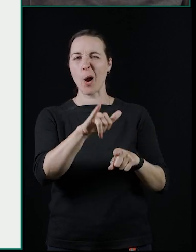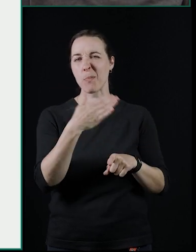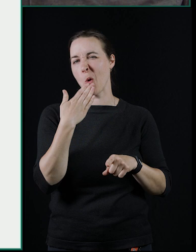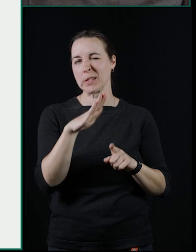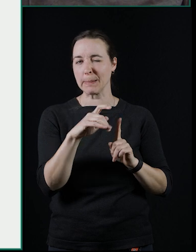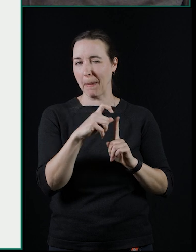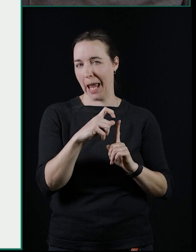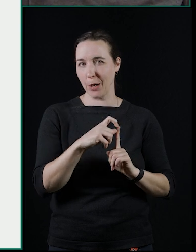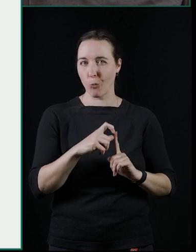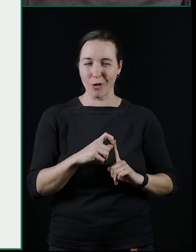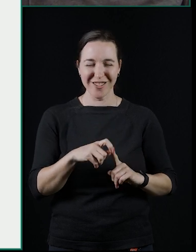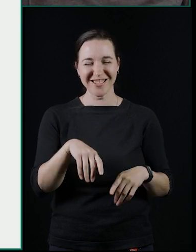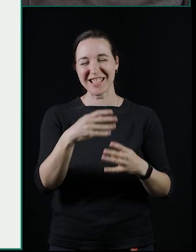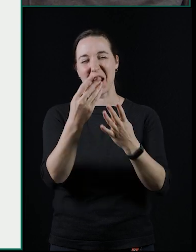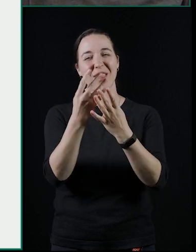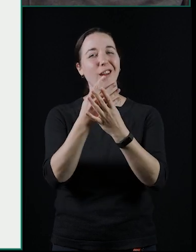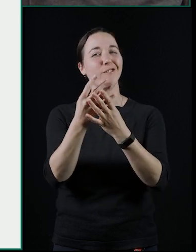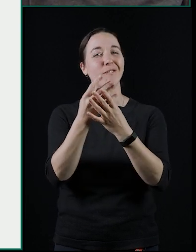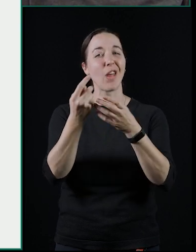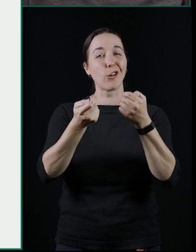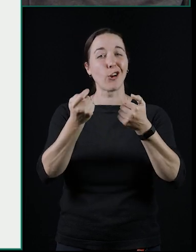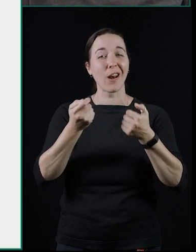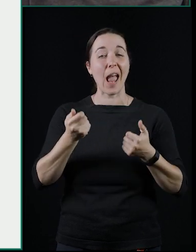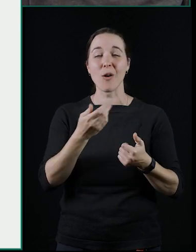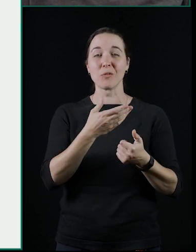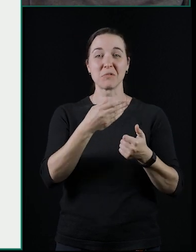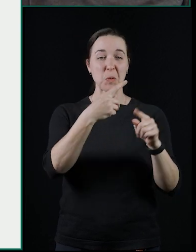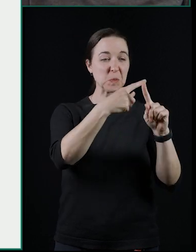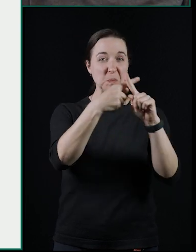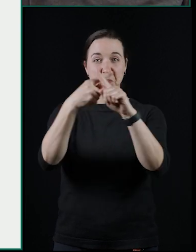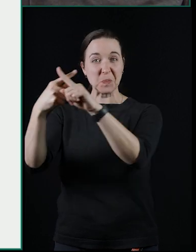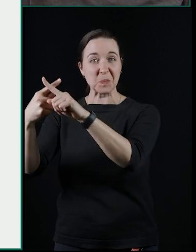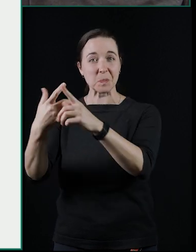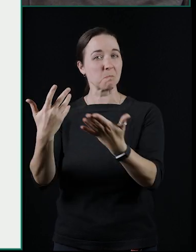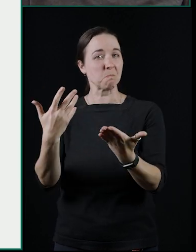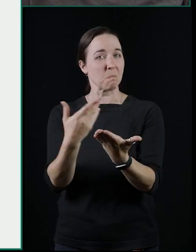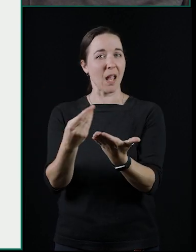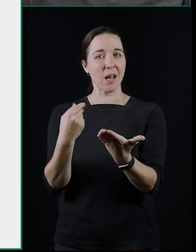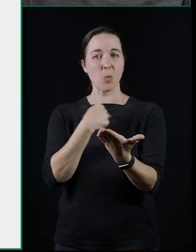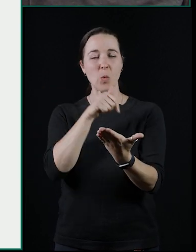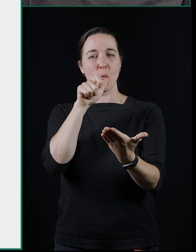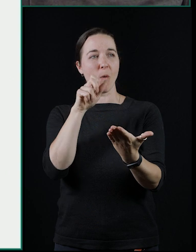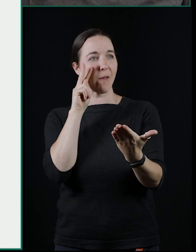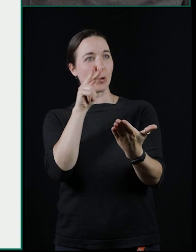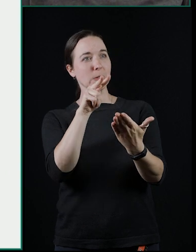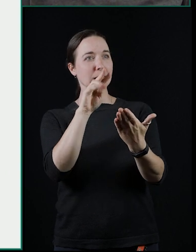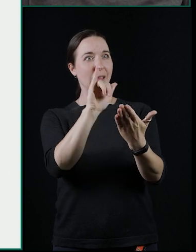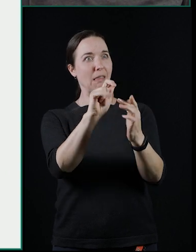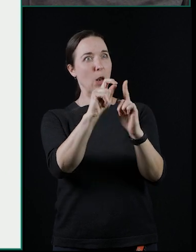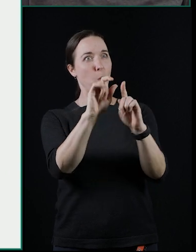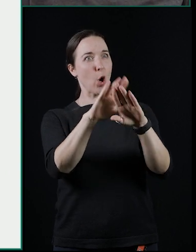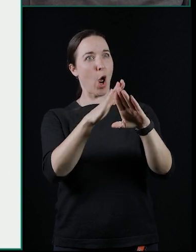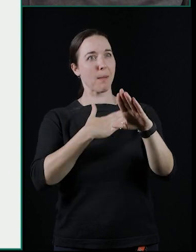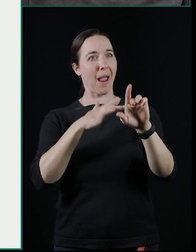They're filtered out and we don't have to see those on our screens, which is perfect.